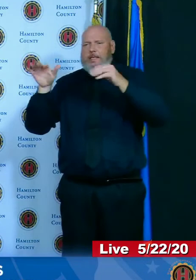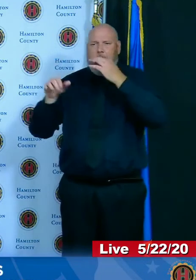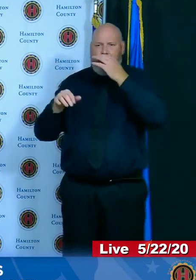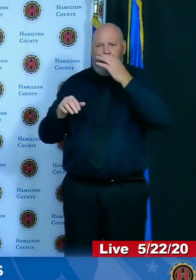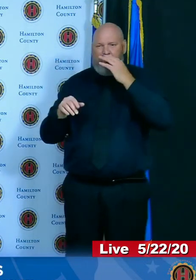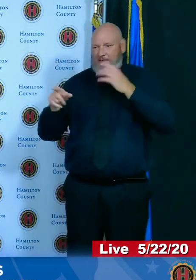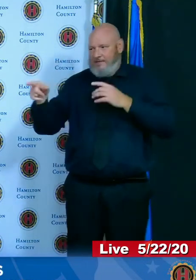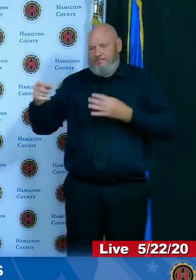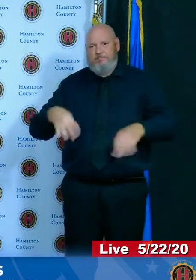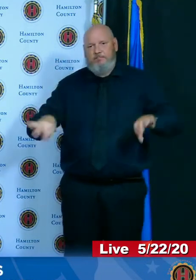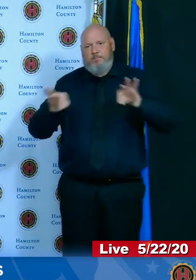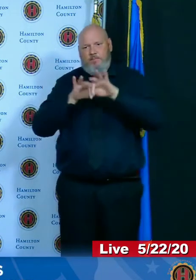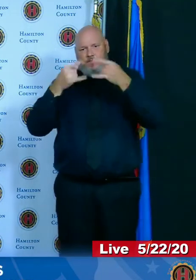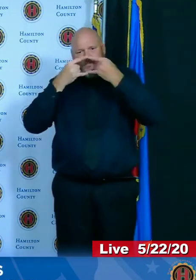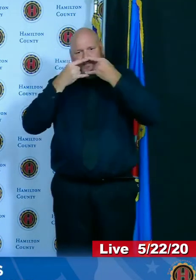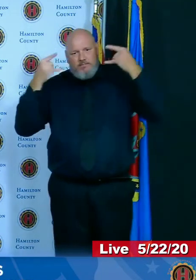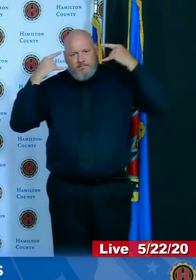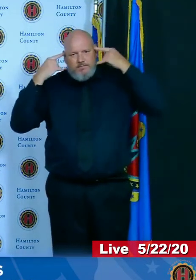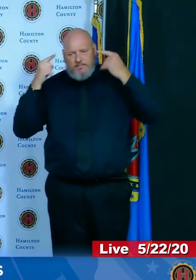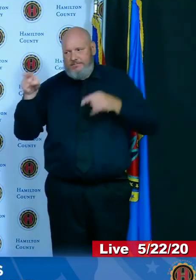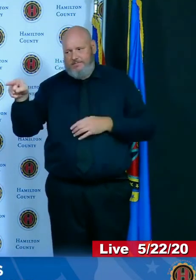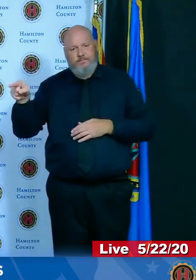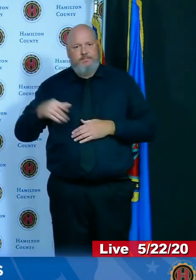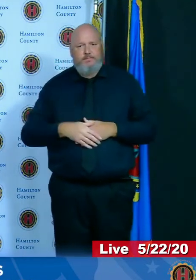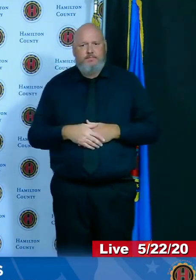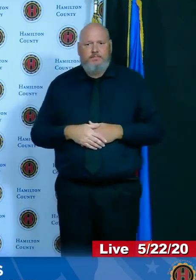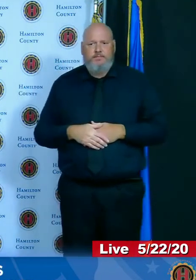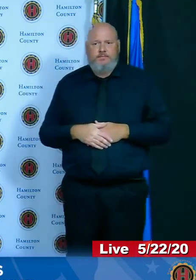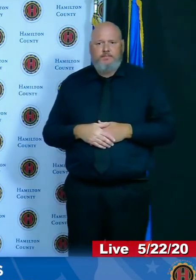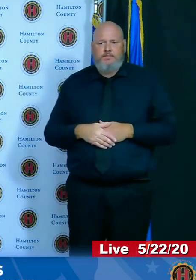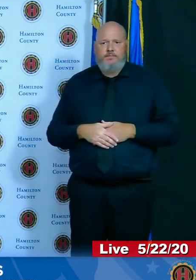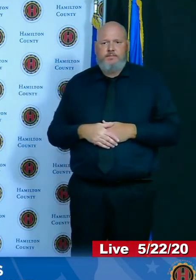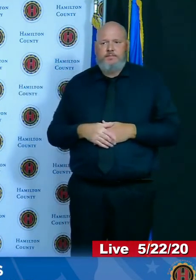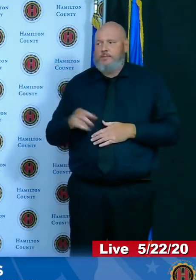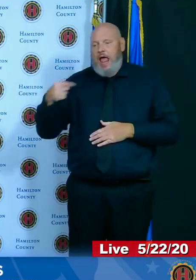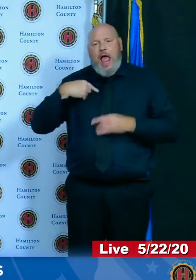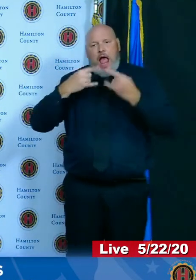put your mask on for yourself and for others really it's for others that